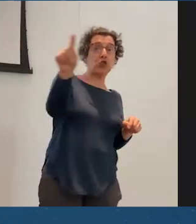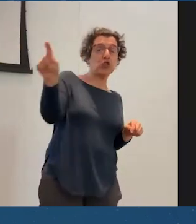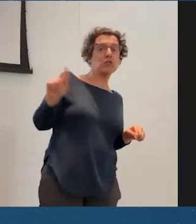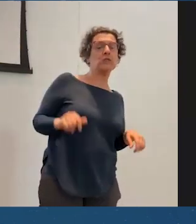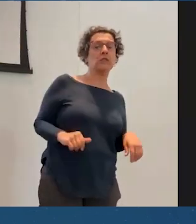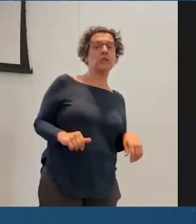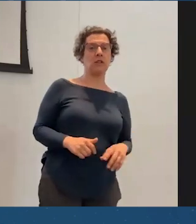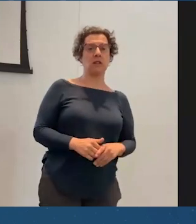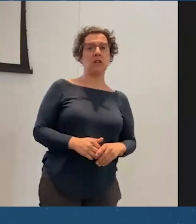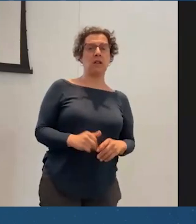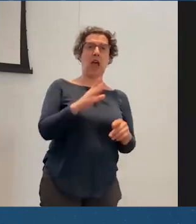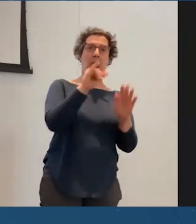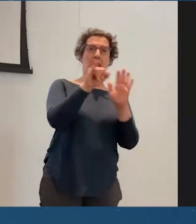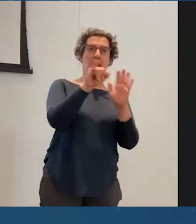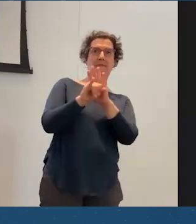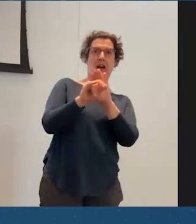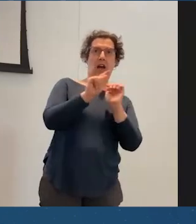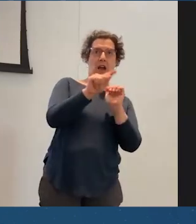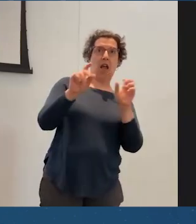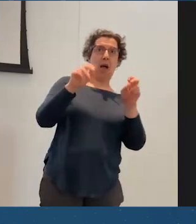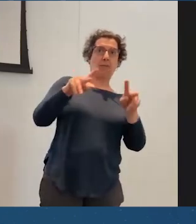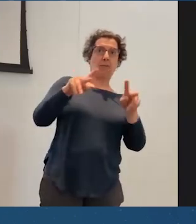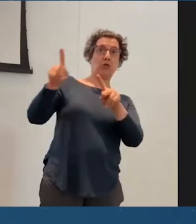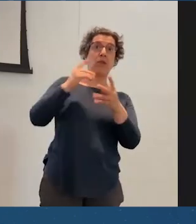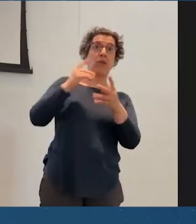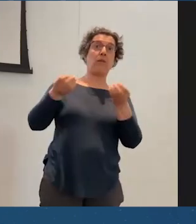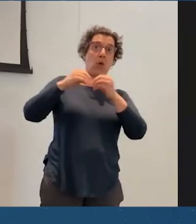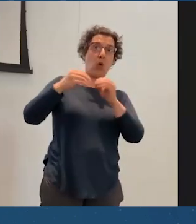and identify opportunities for further iteration?